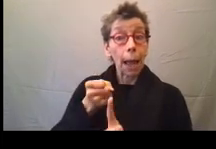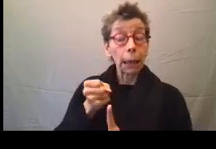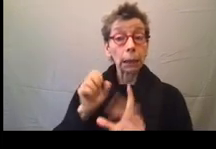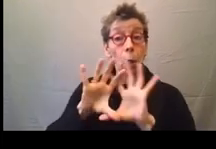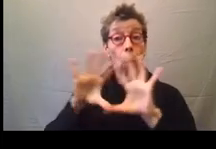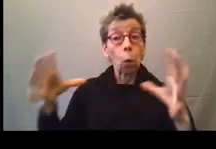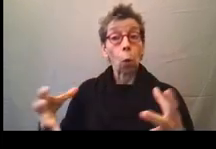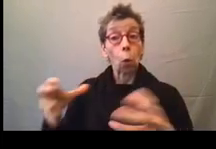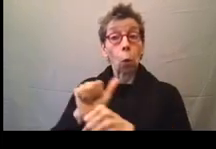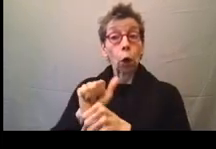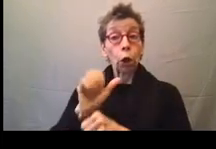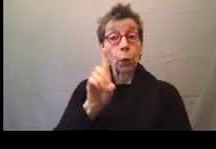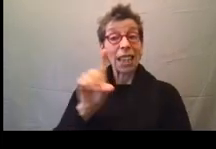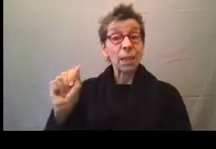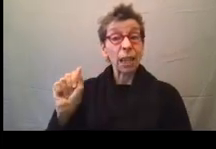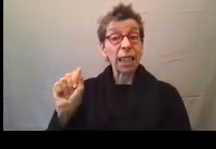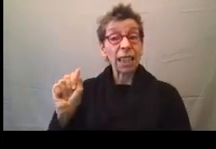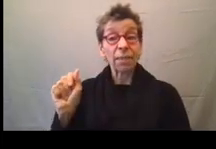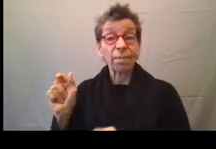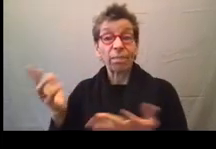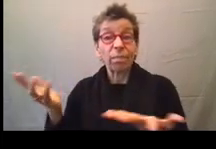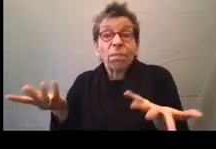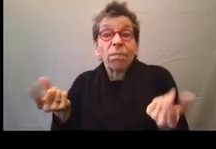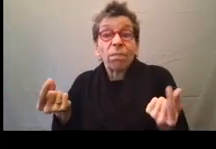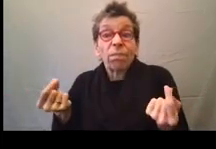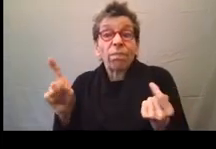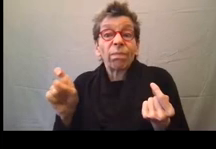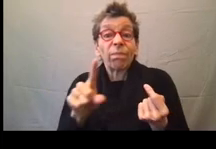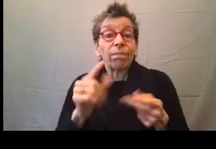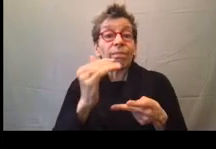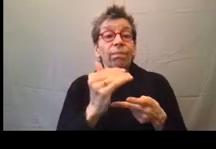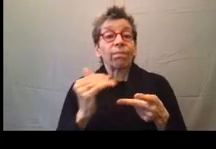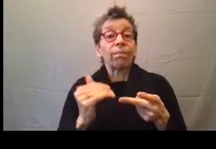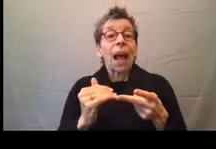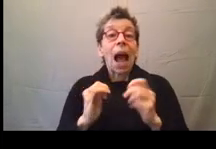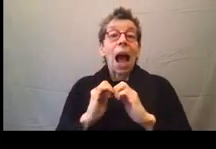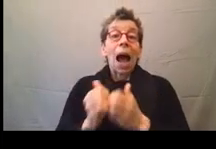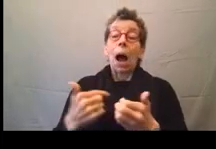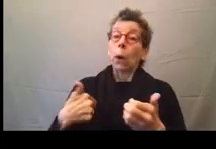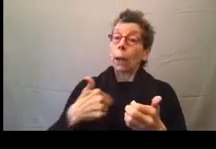in the future? How can we as a community of disabled people and our allies support COVID